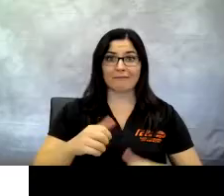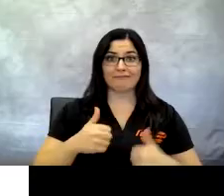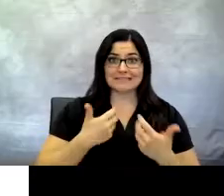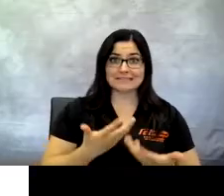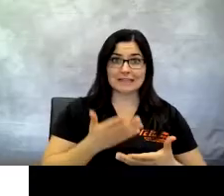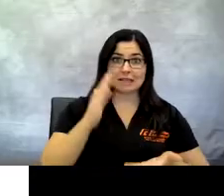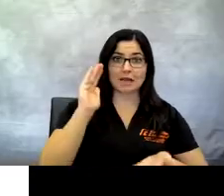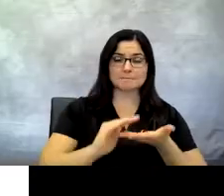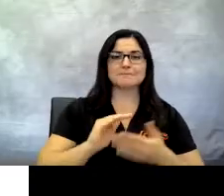Thank you.